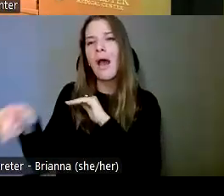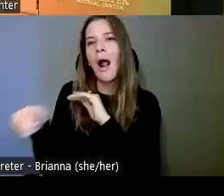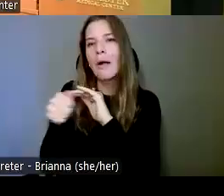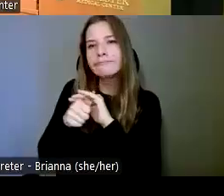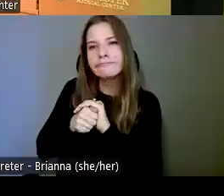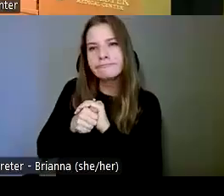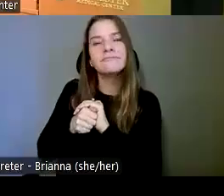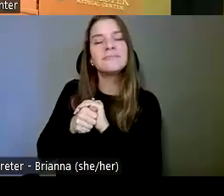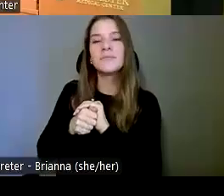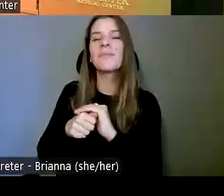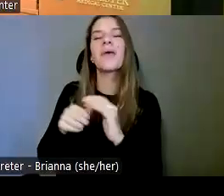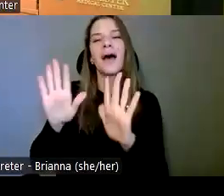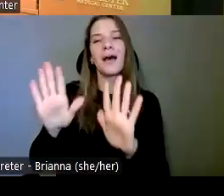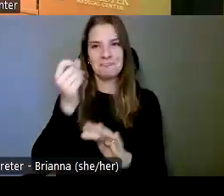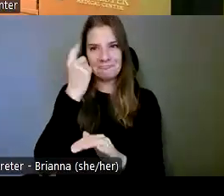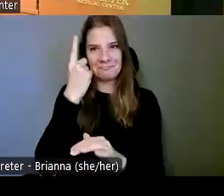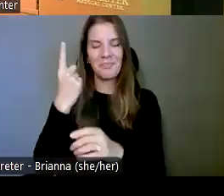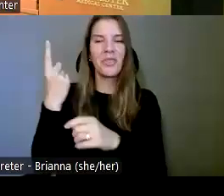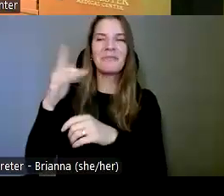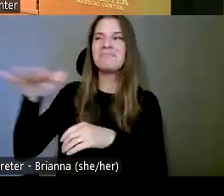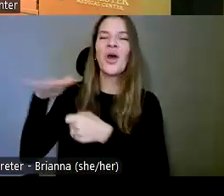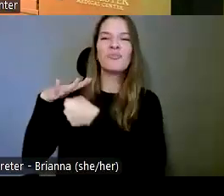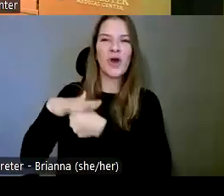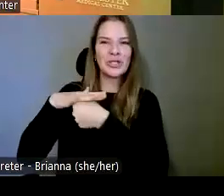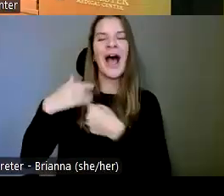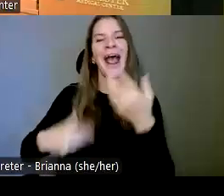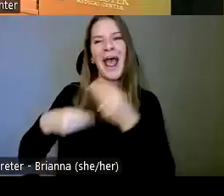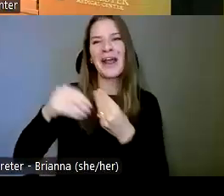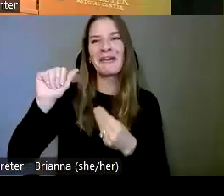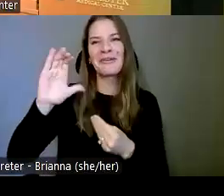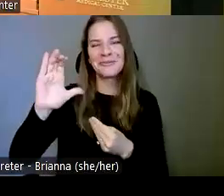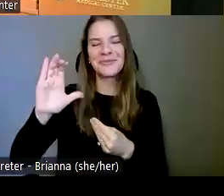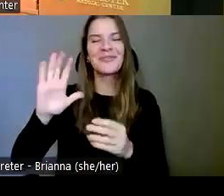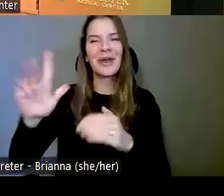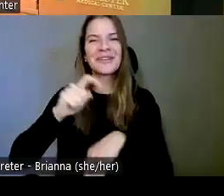gotten air conditioning through pressure and other things like that. times have changed. But um those